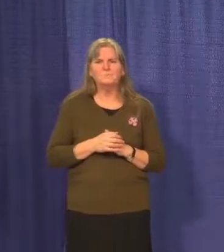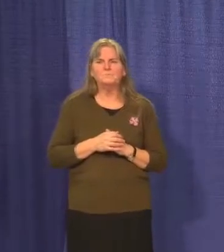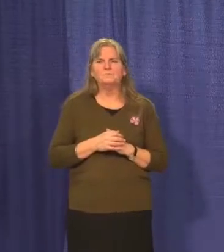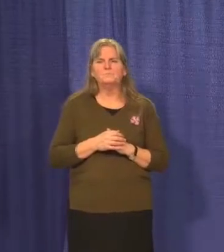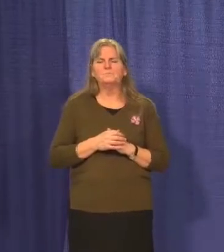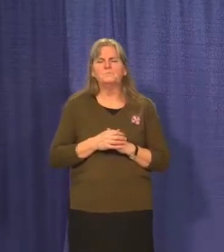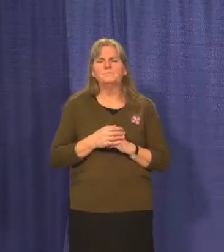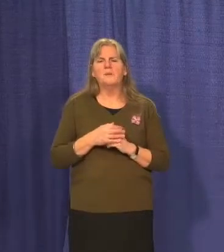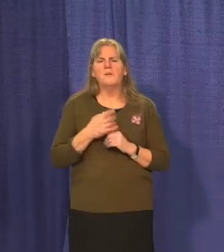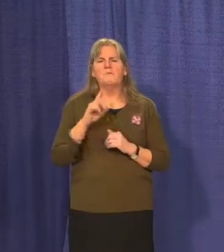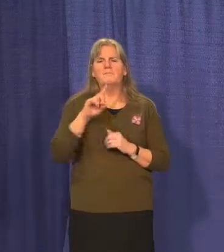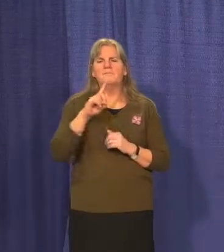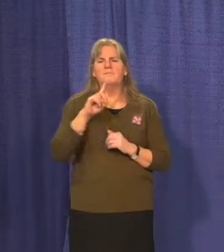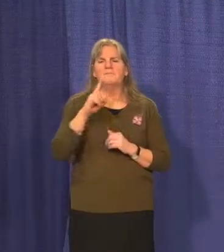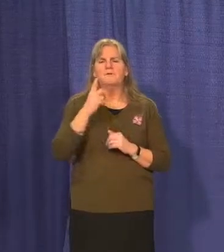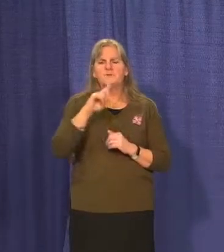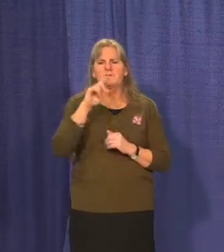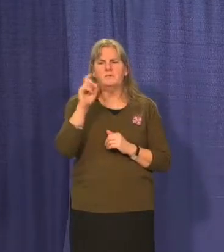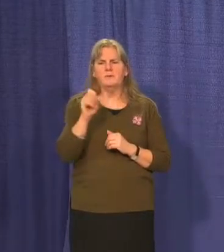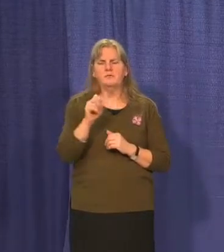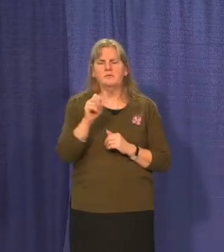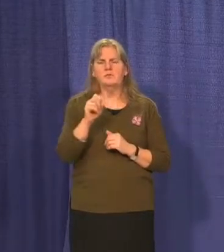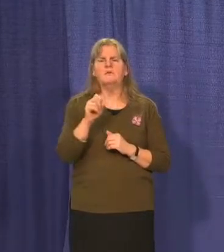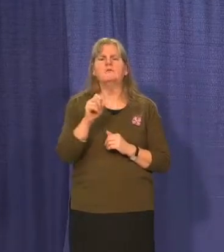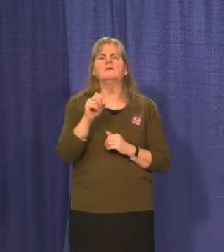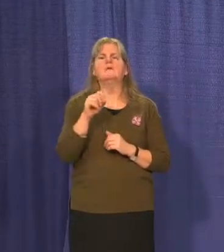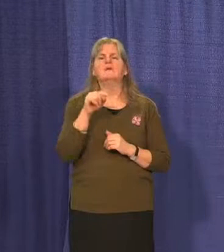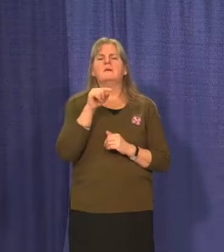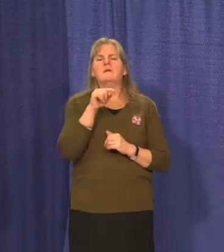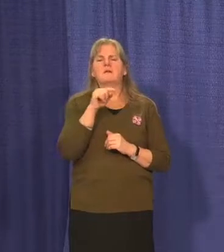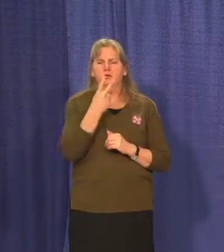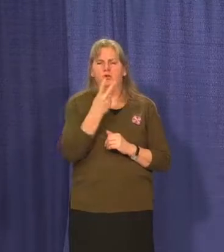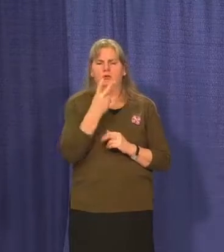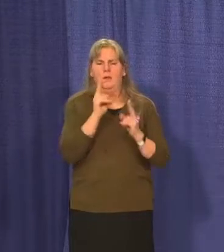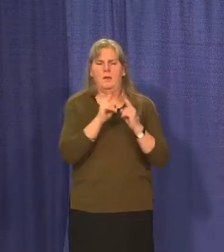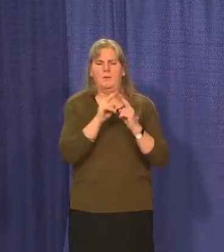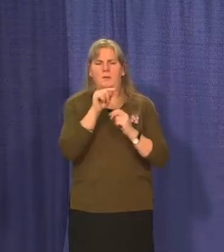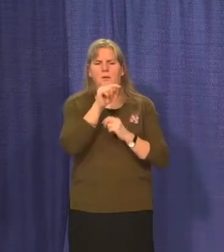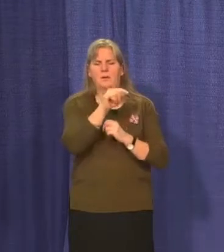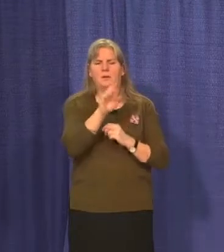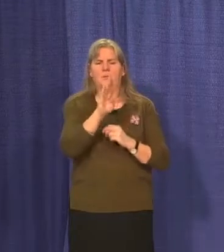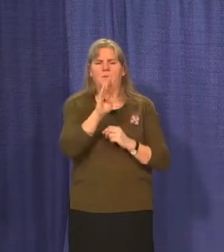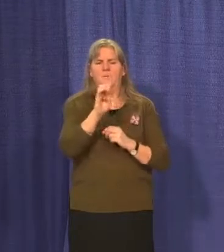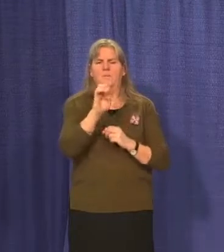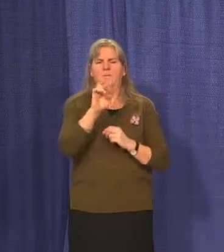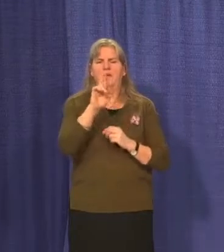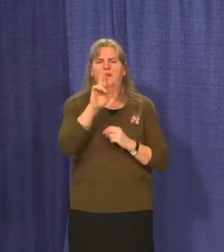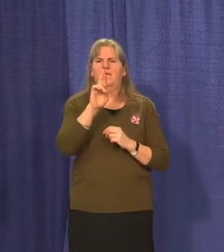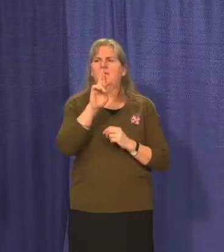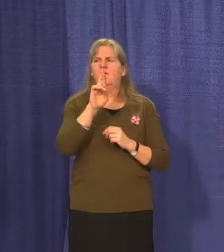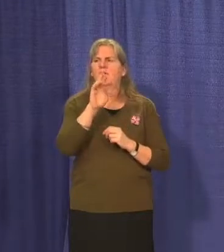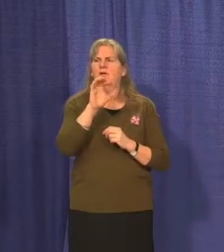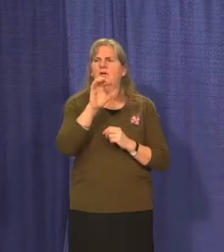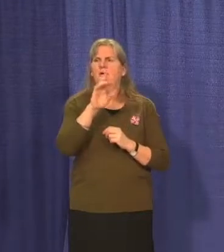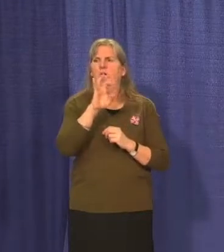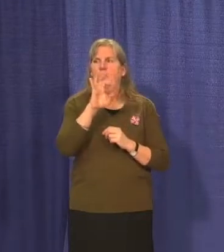My first question is regarding the couple from BC in Weaver Creek. Do we have any idea whether they